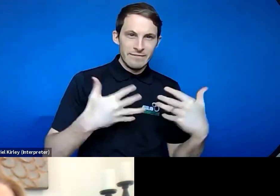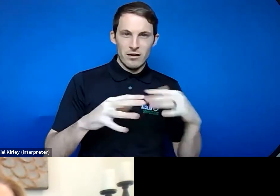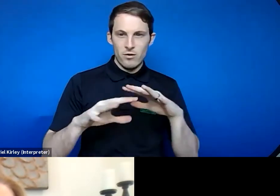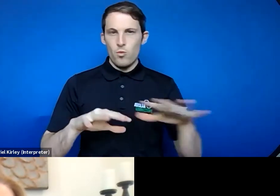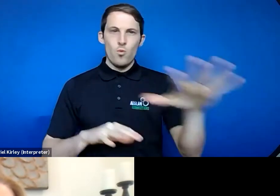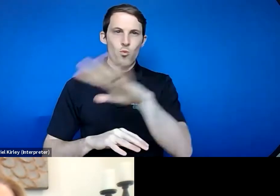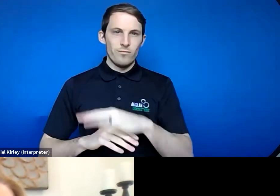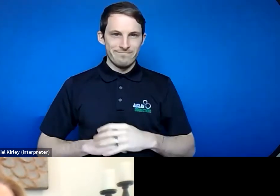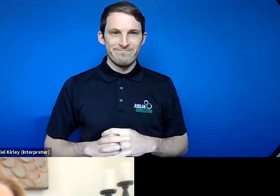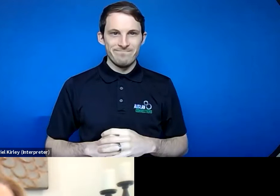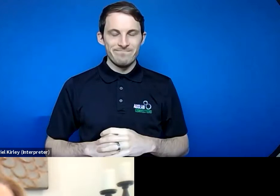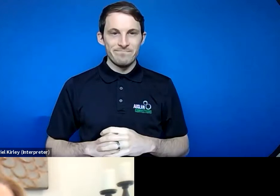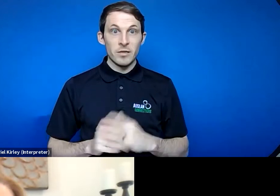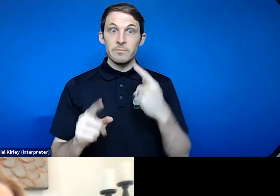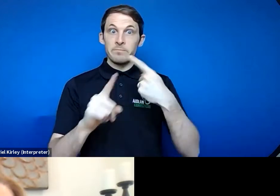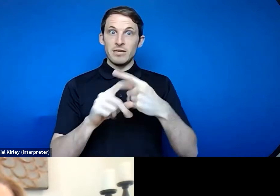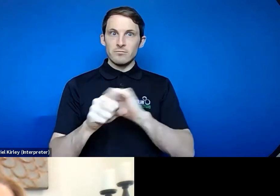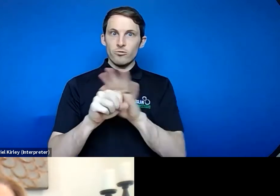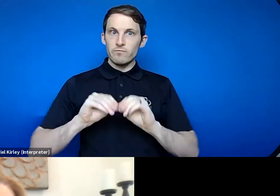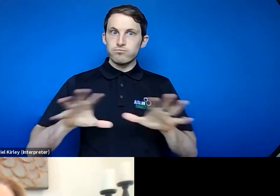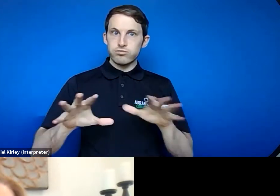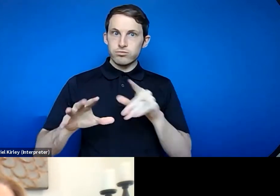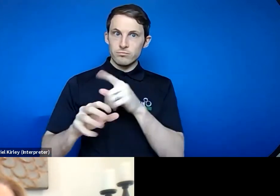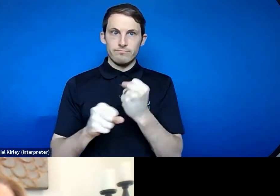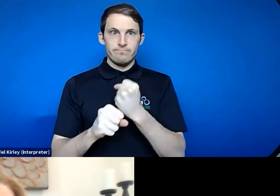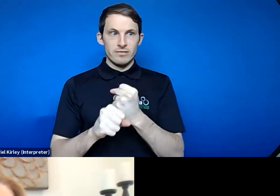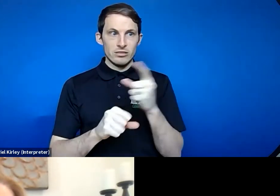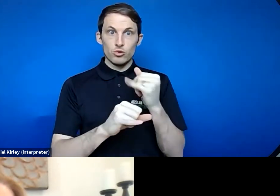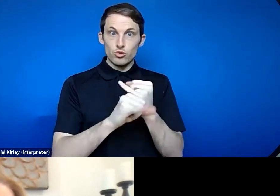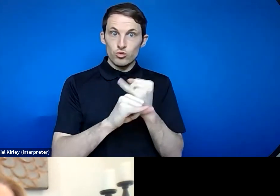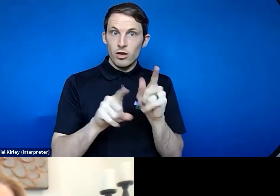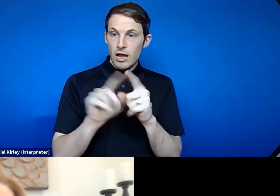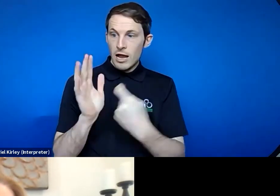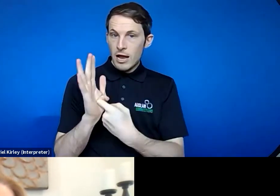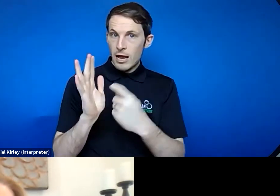Of course the experience put institutions like RMIT and others under enormous pressure